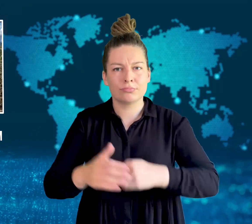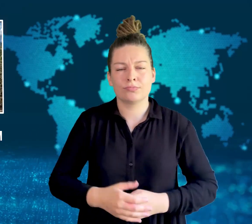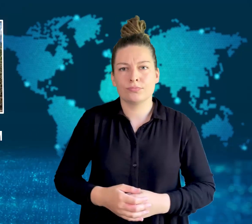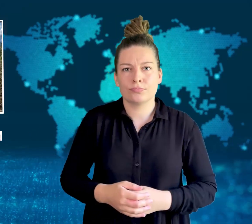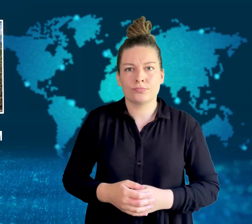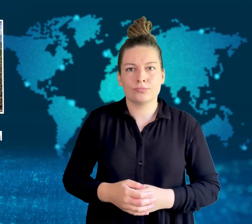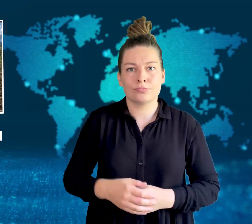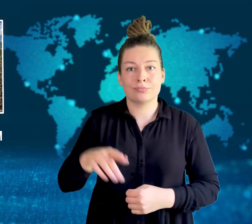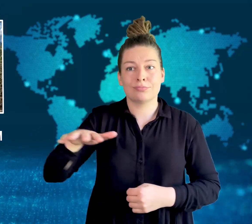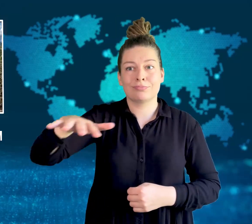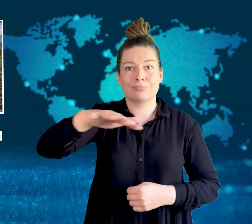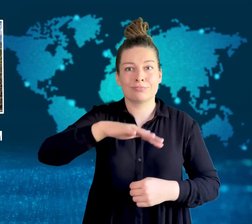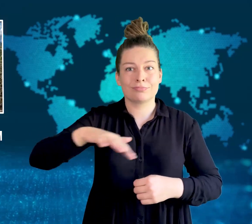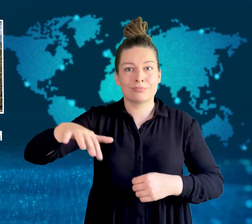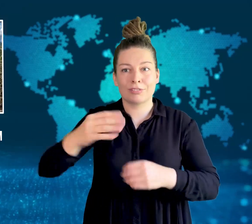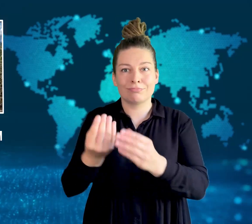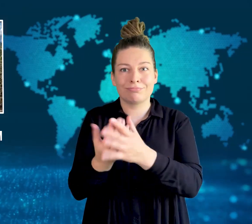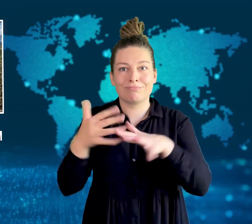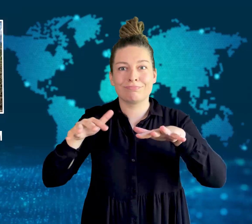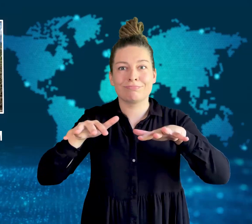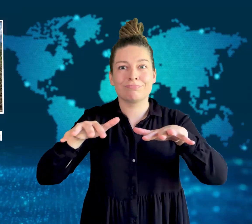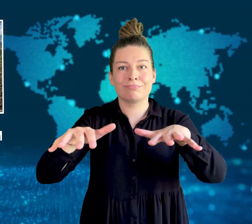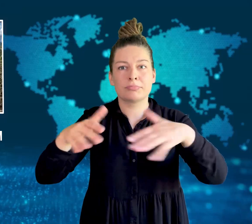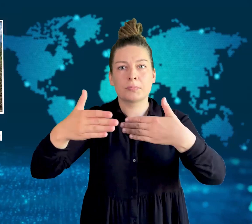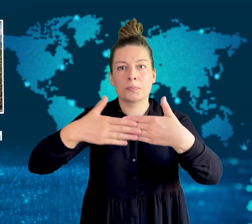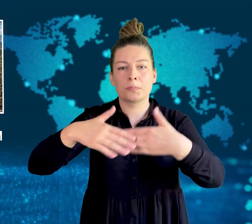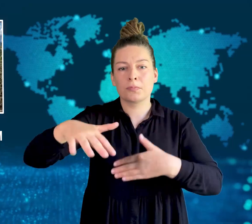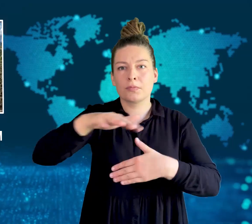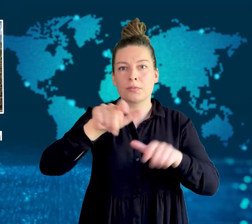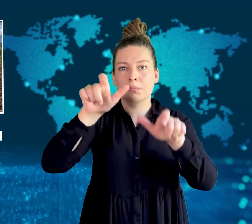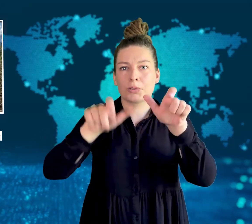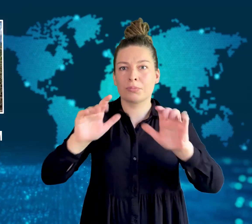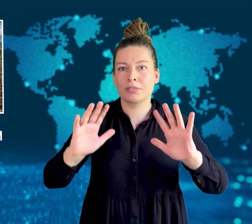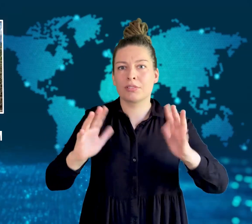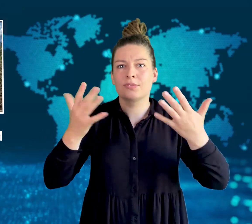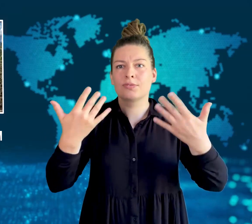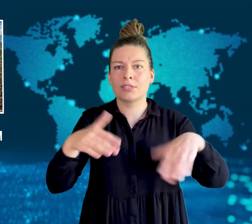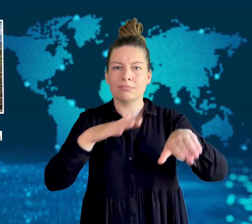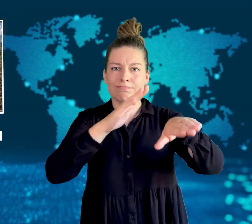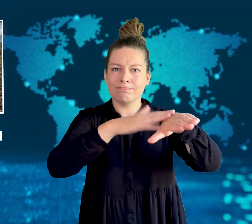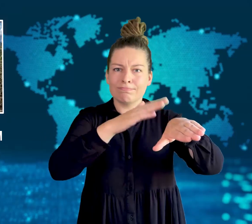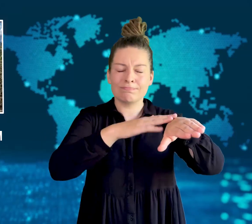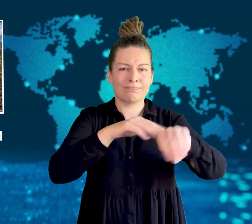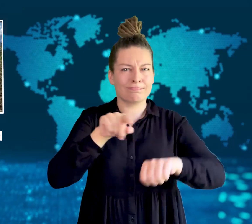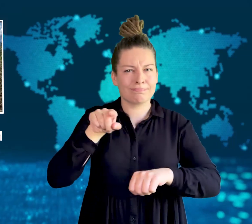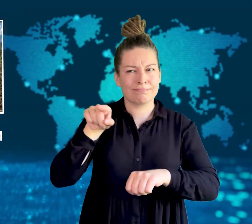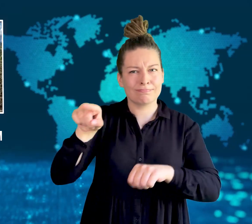Villagers have complained about the brutality of security guards